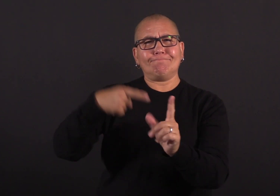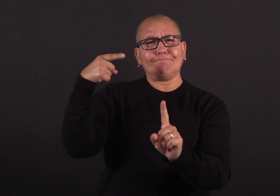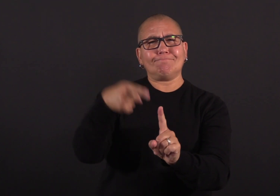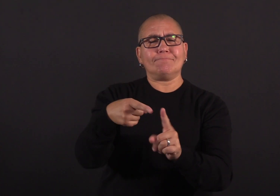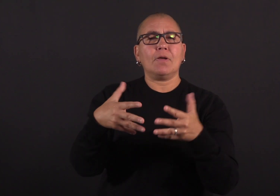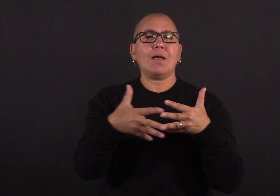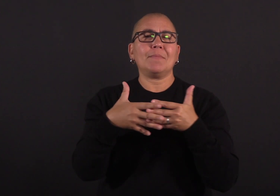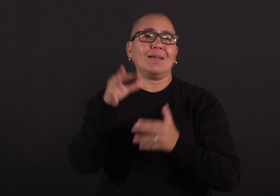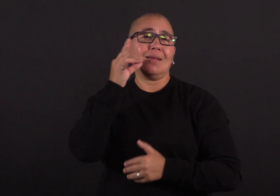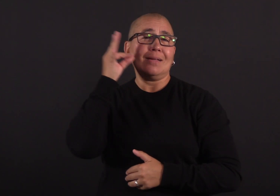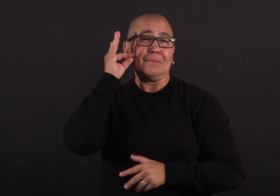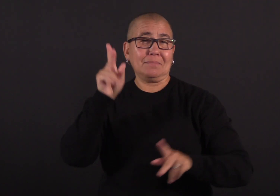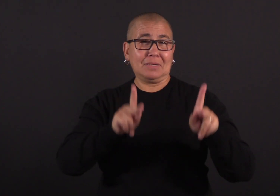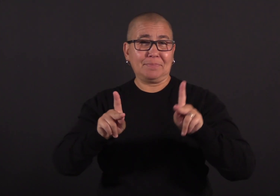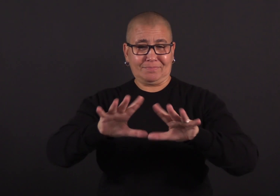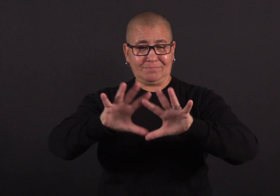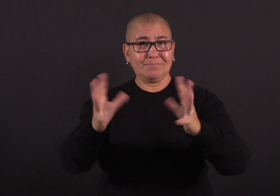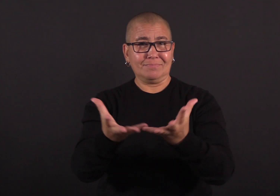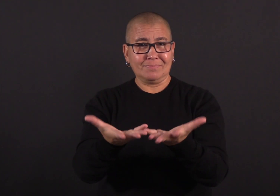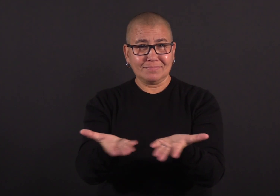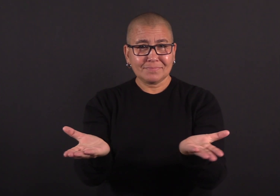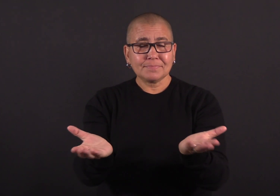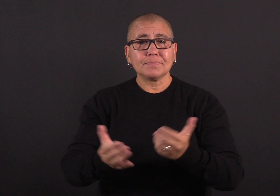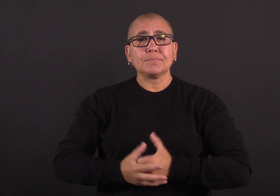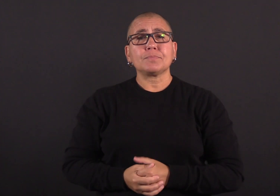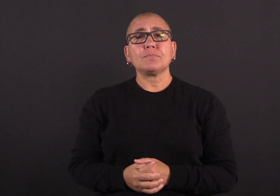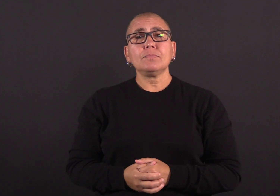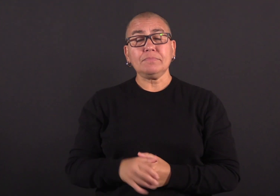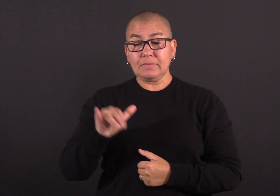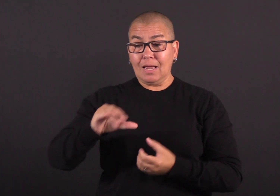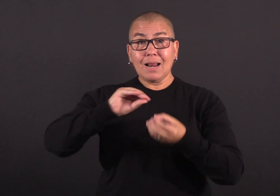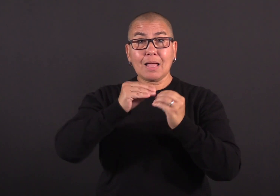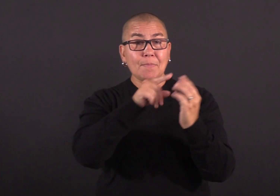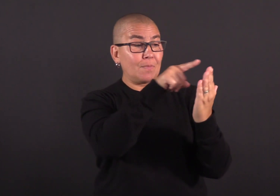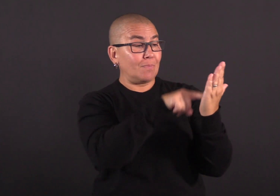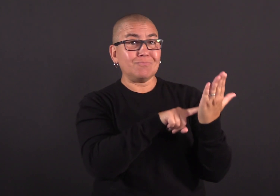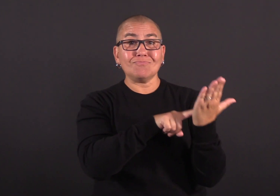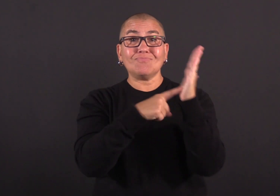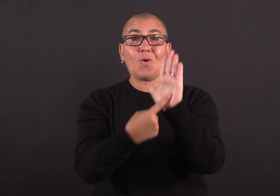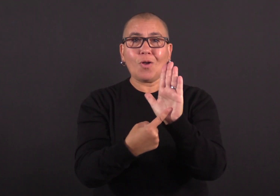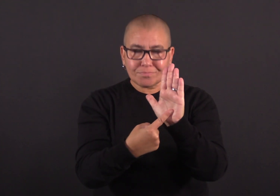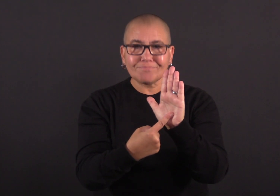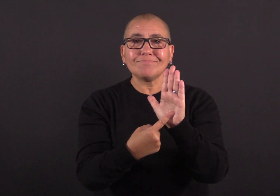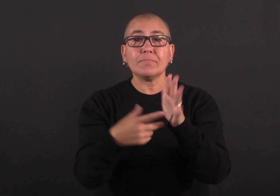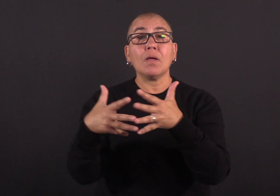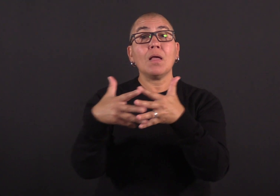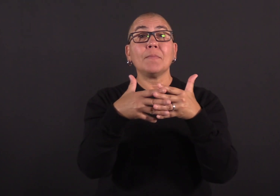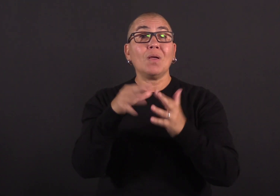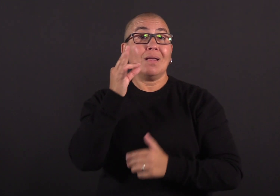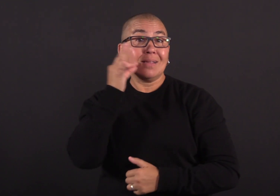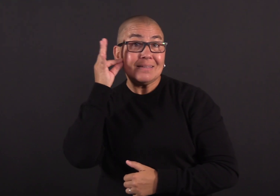just over half of Minnesota's American Indian and Alaska Native population had been fully